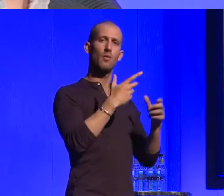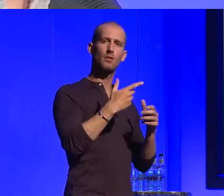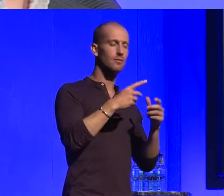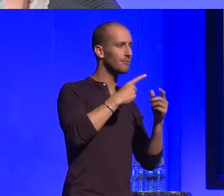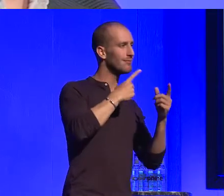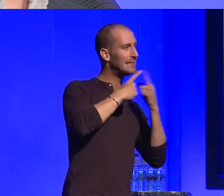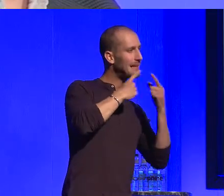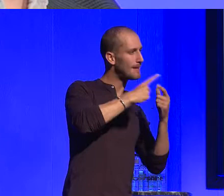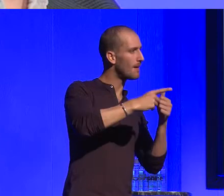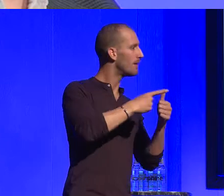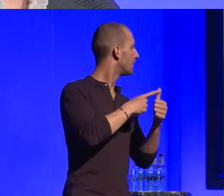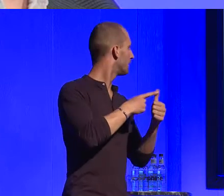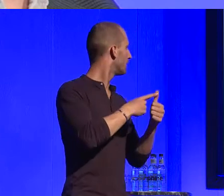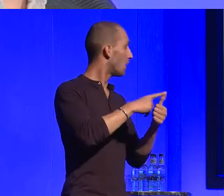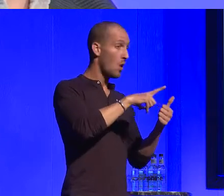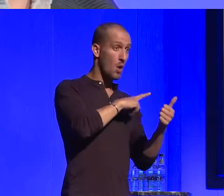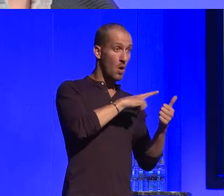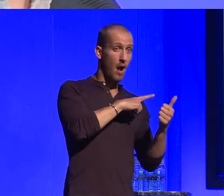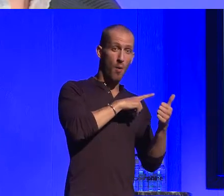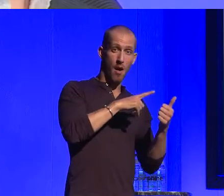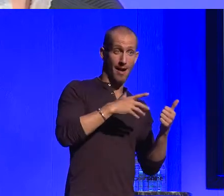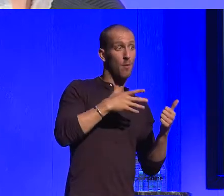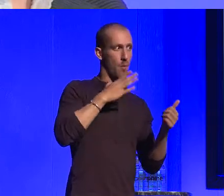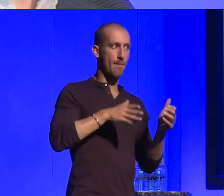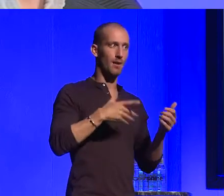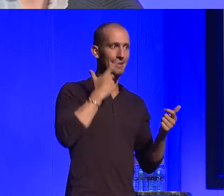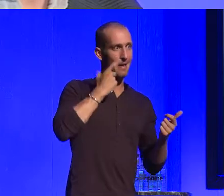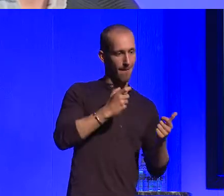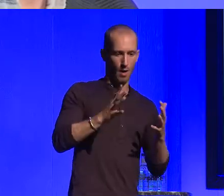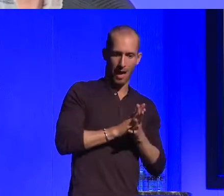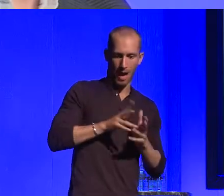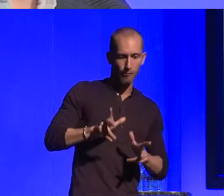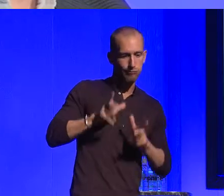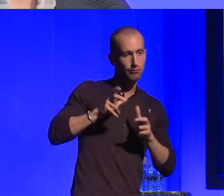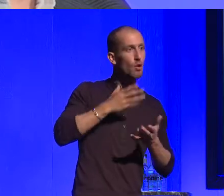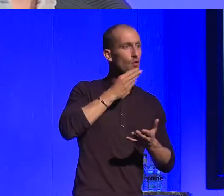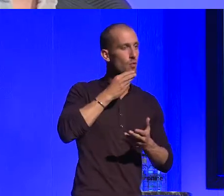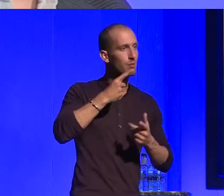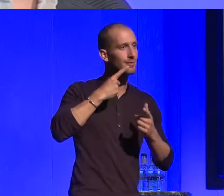why we use it, being very careful about why we use it, and also being prescient of the